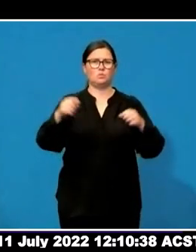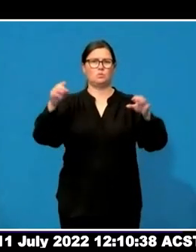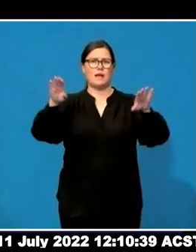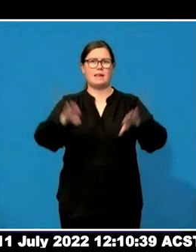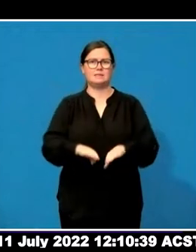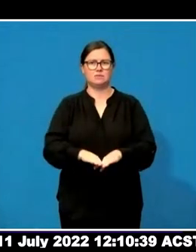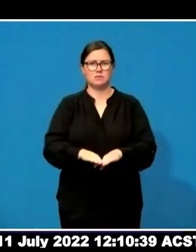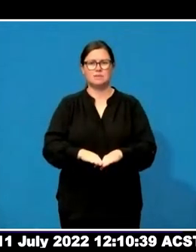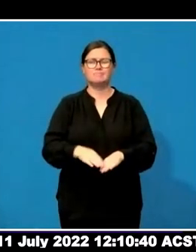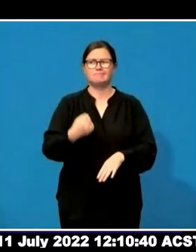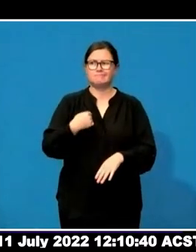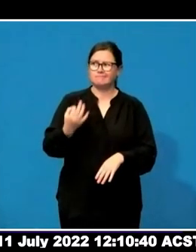And you prefer that?